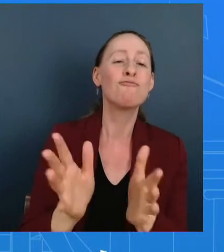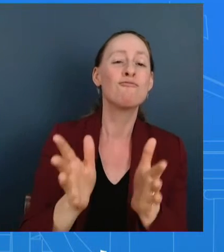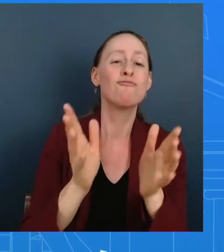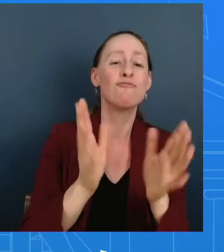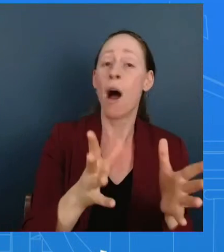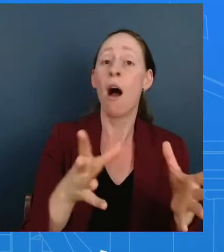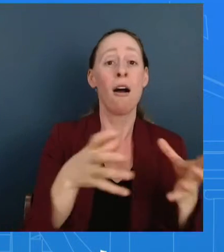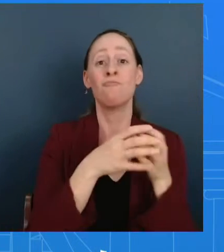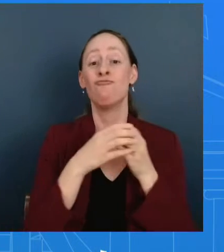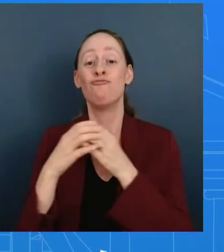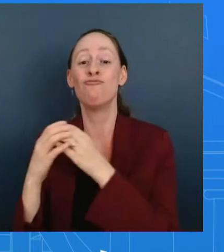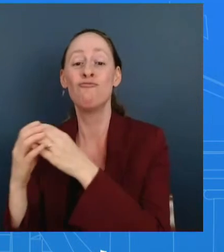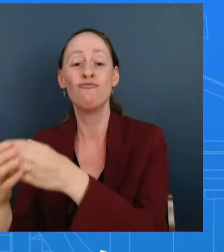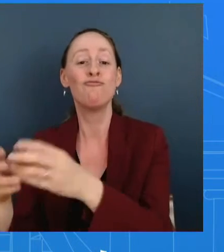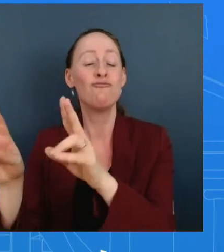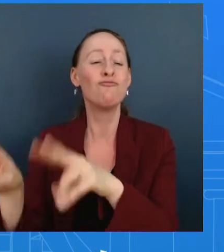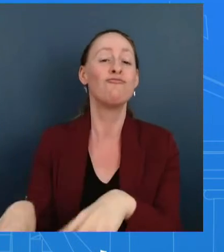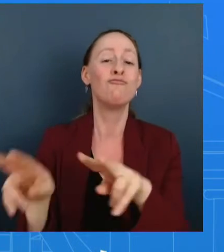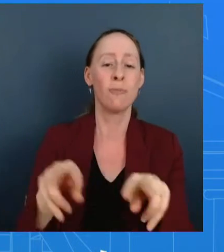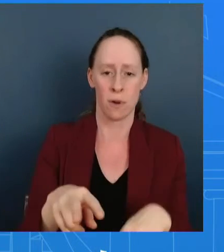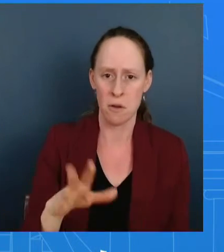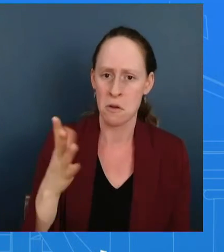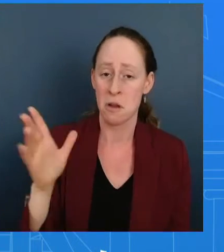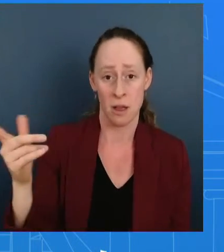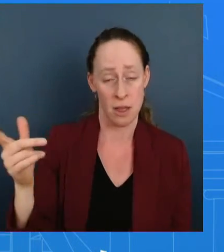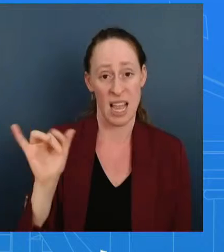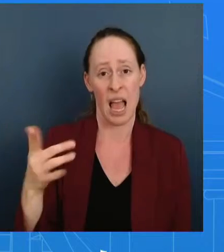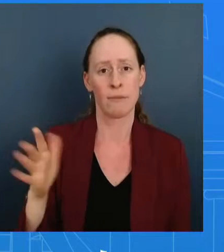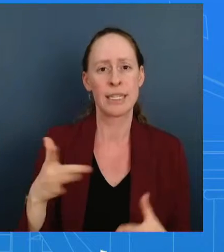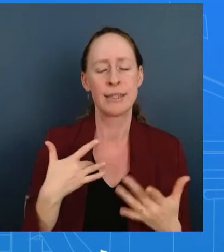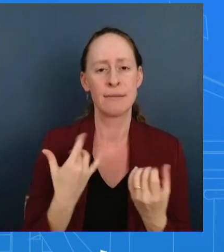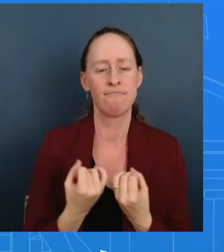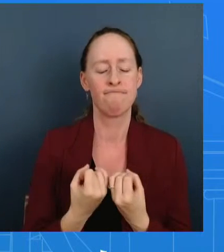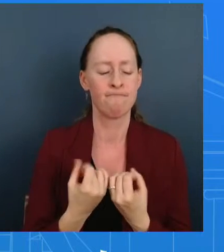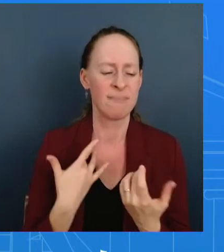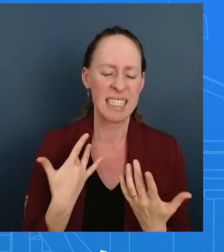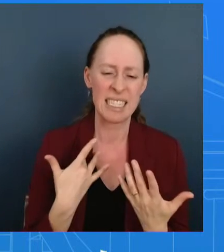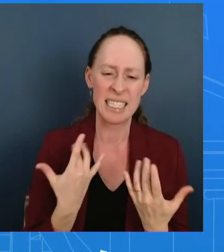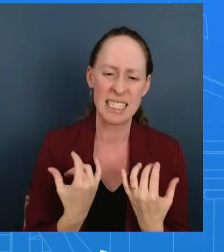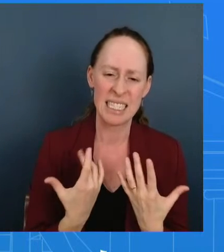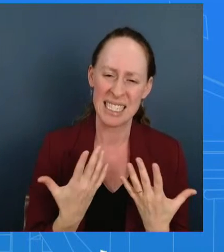This is quintessential Joe Biden. And there are a long list of other congressional members